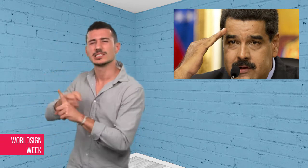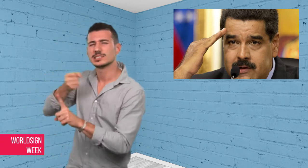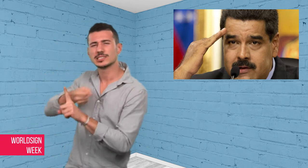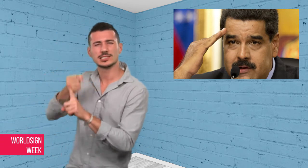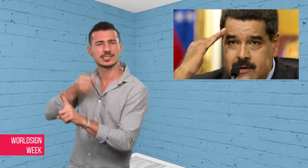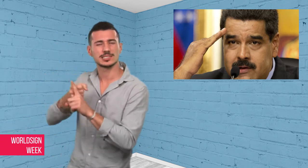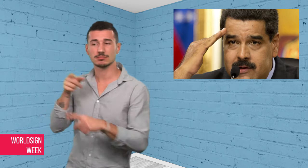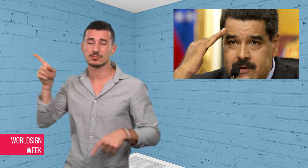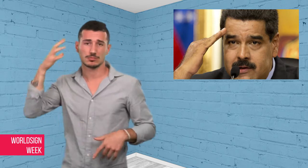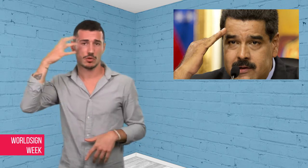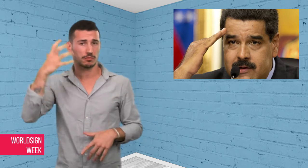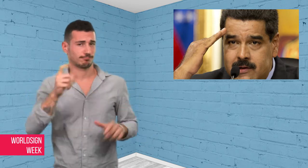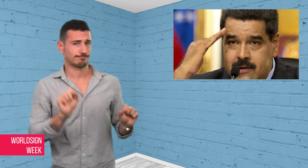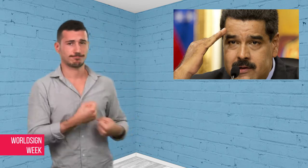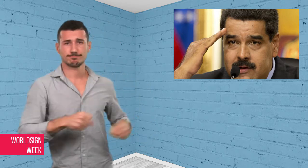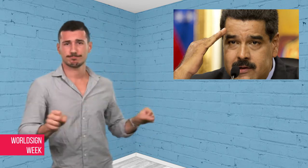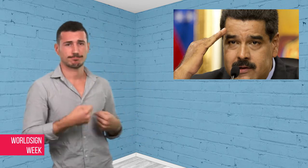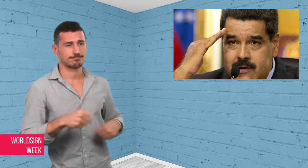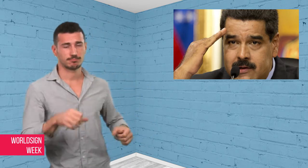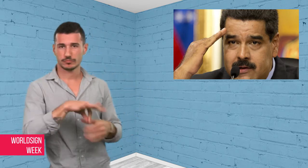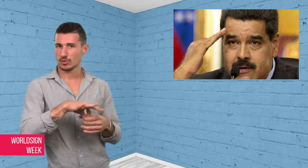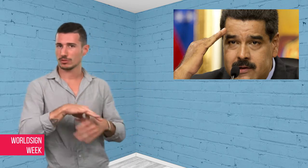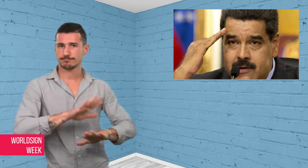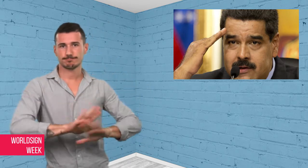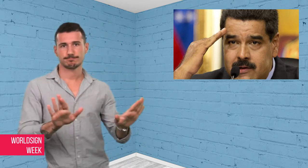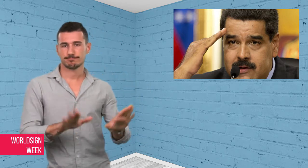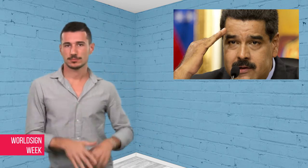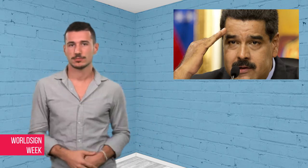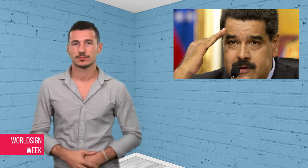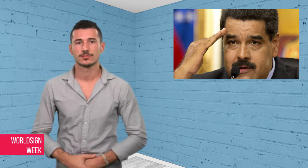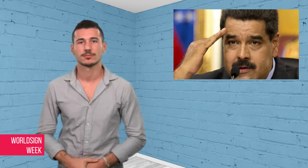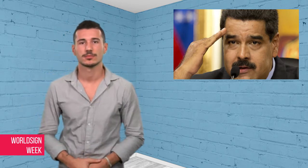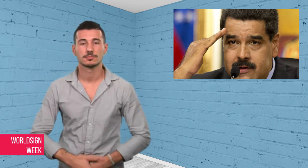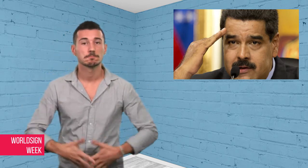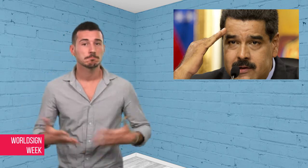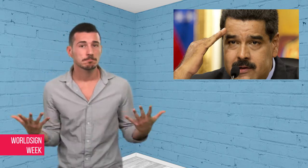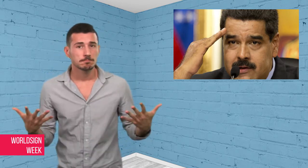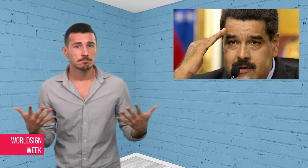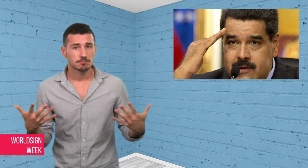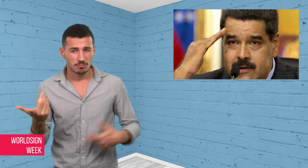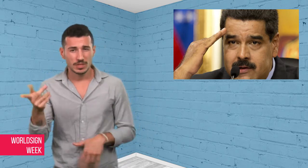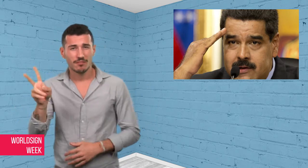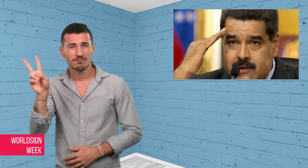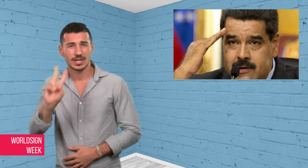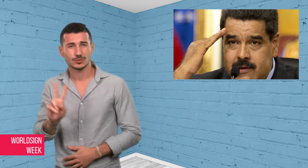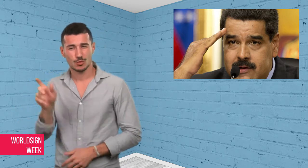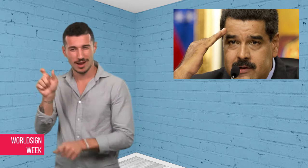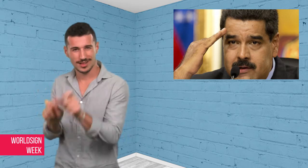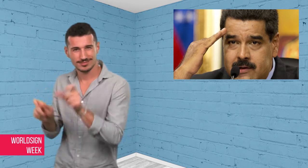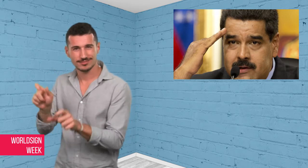recall are beginning to fade despite the strong opposition.